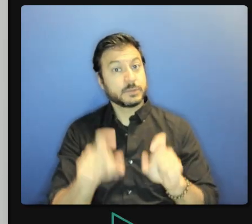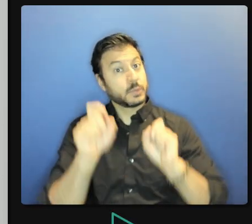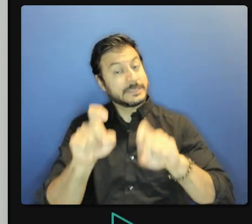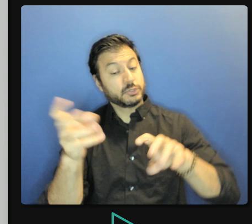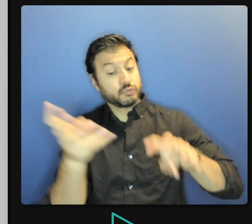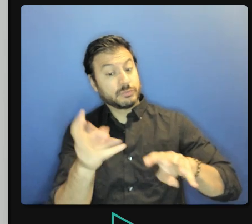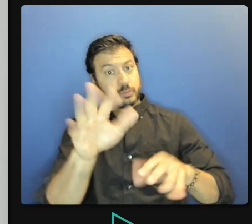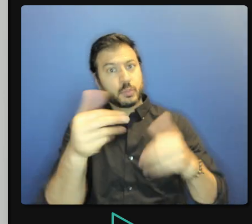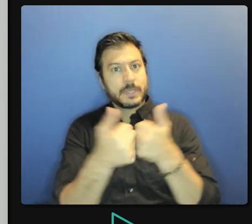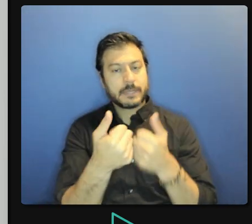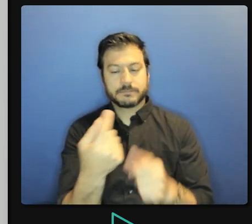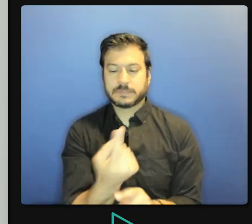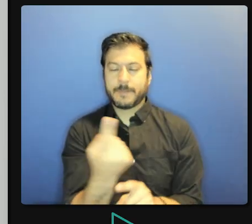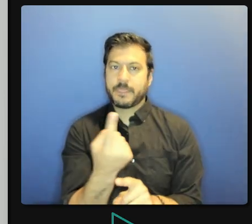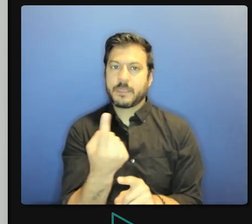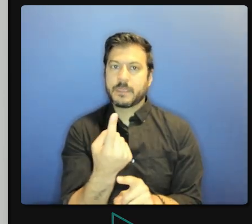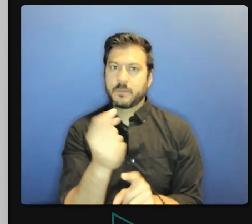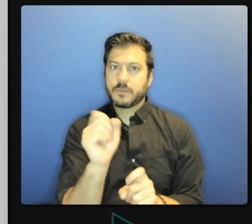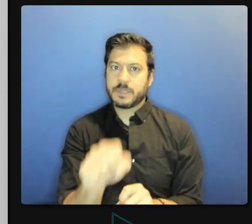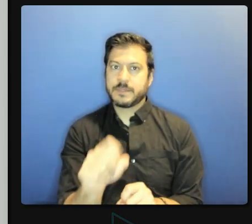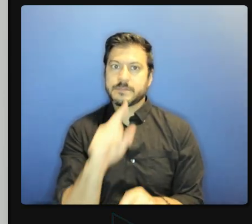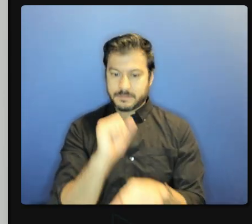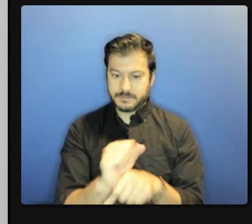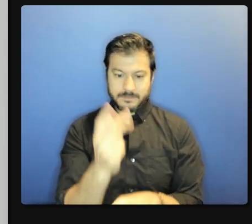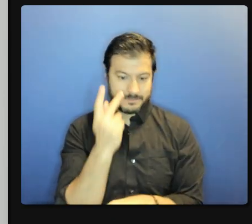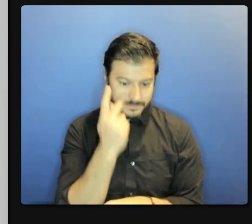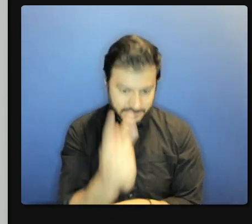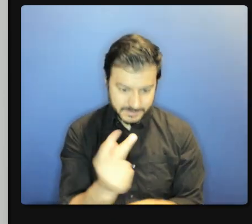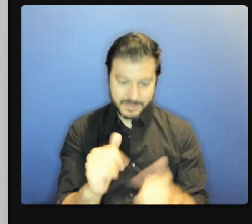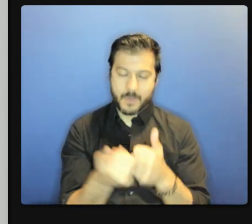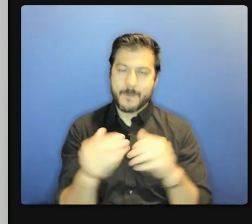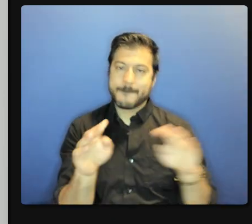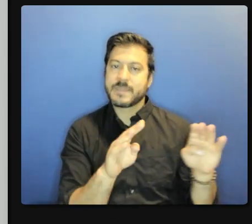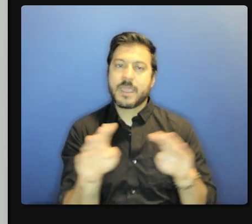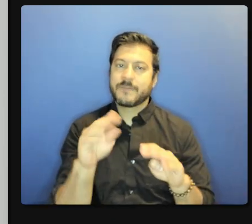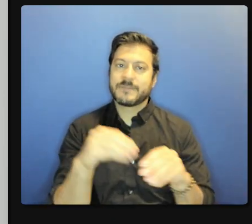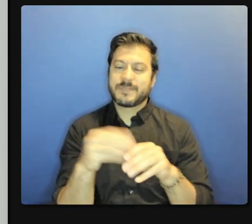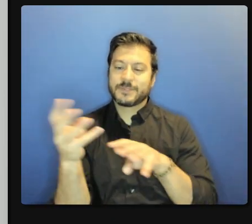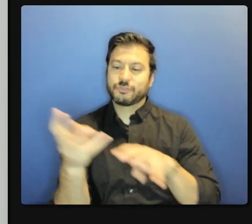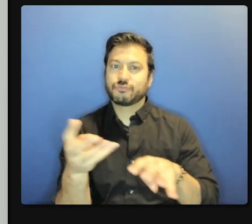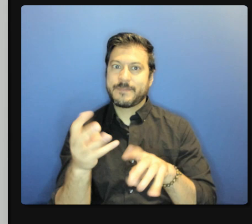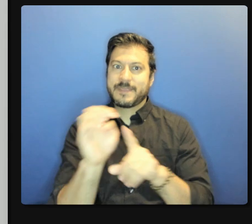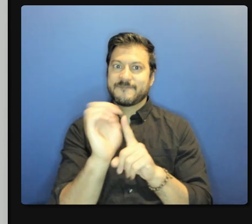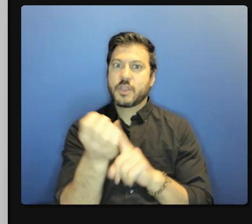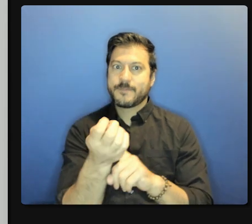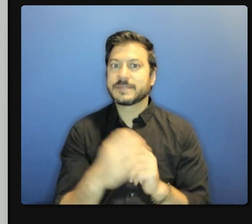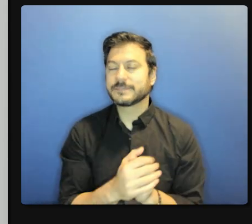You need to stream your game to something so you can see how it behaves in the streaming environment.